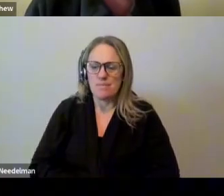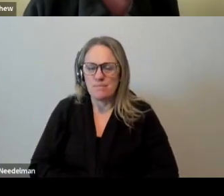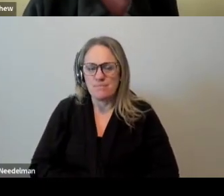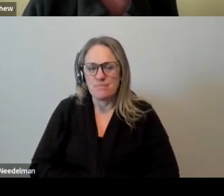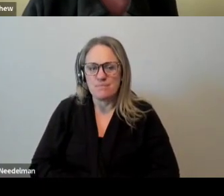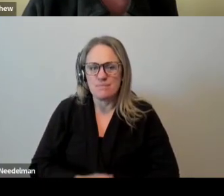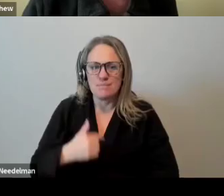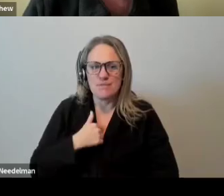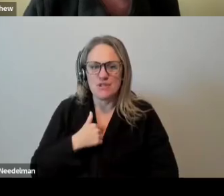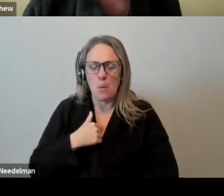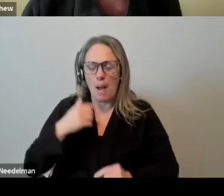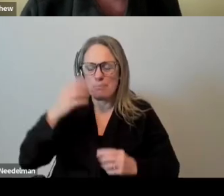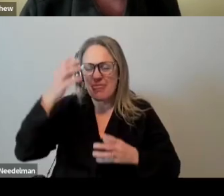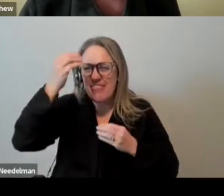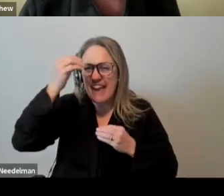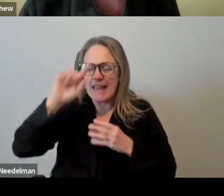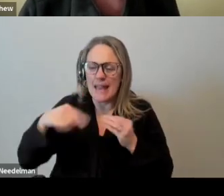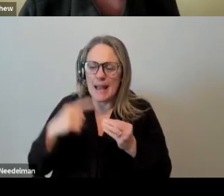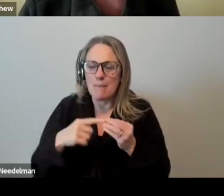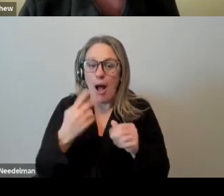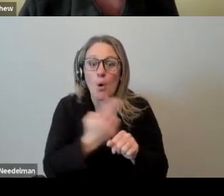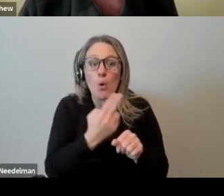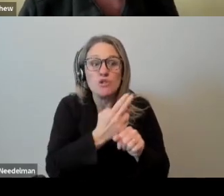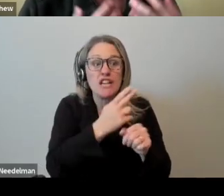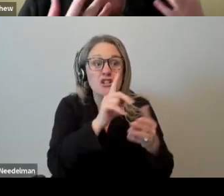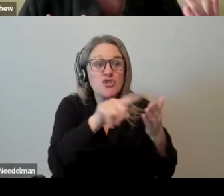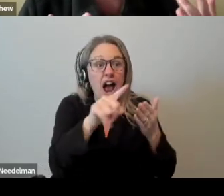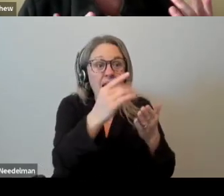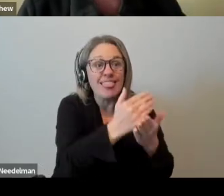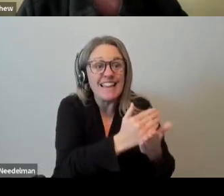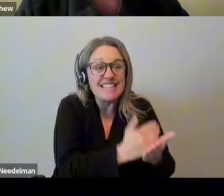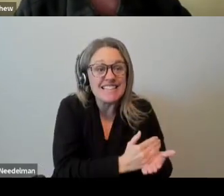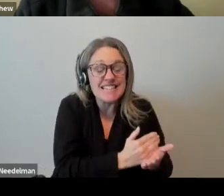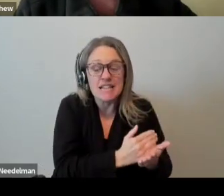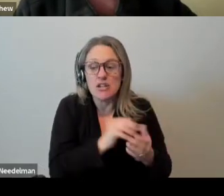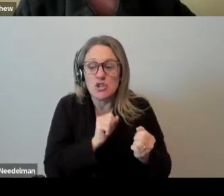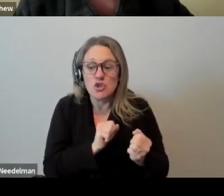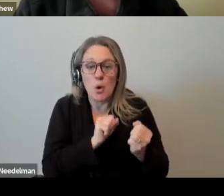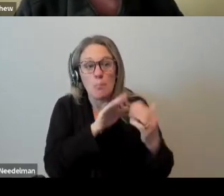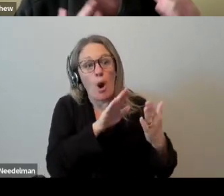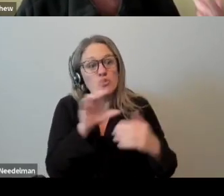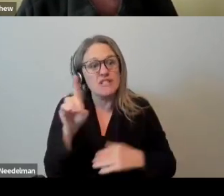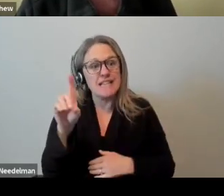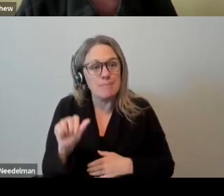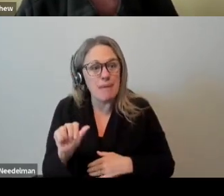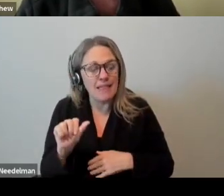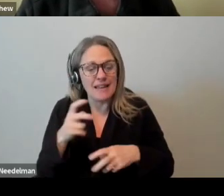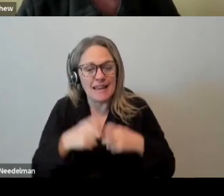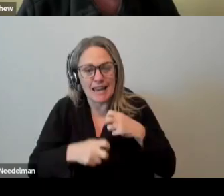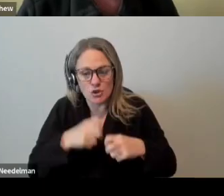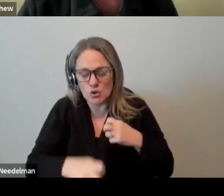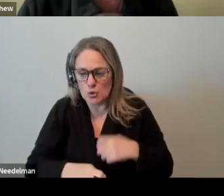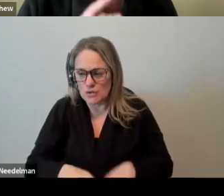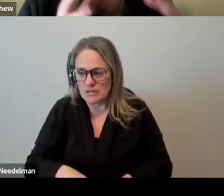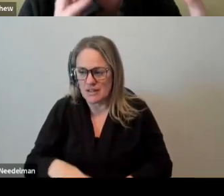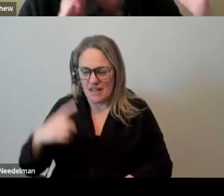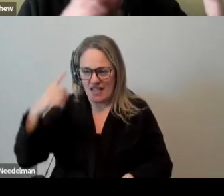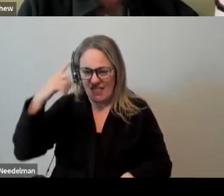what it means to use checklists to approach disability issues and to think that we can solve disability problems through -